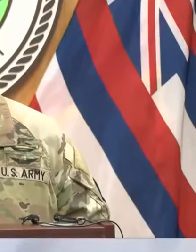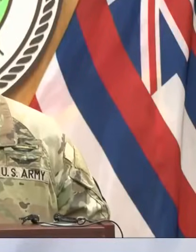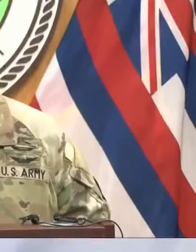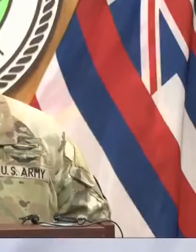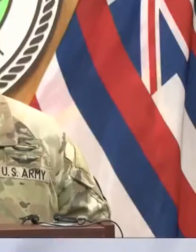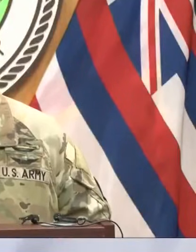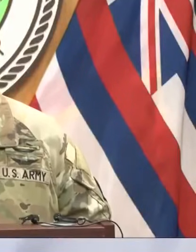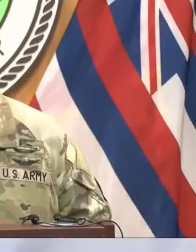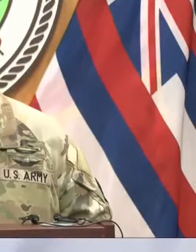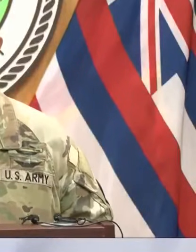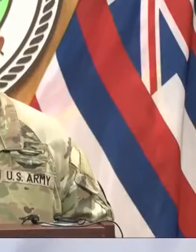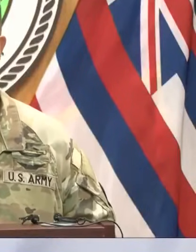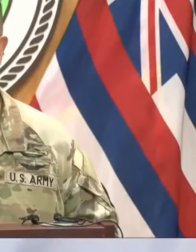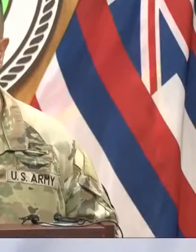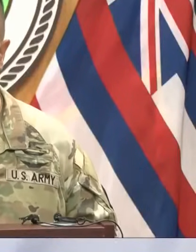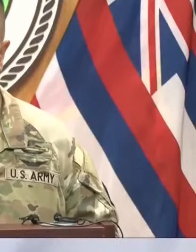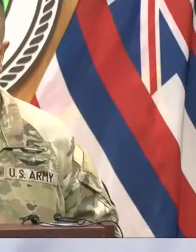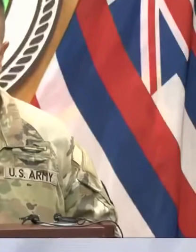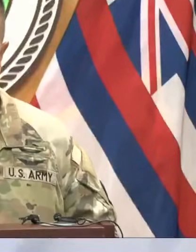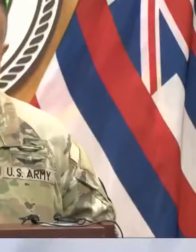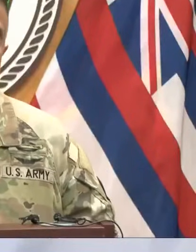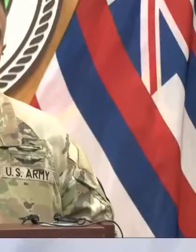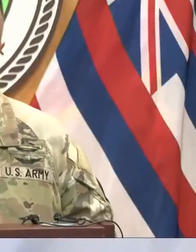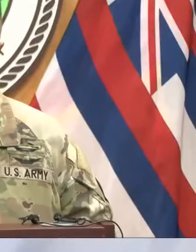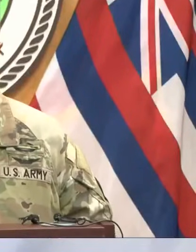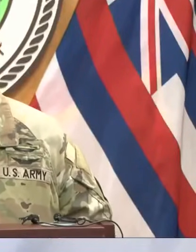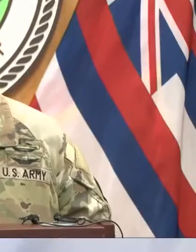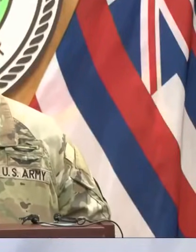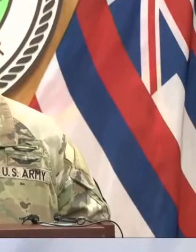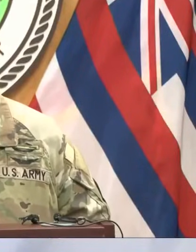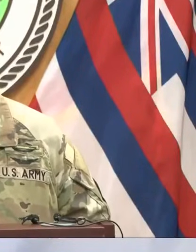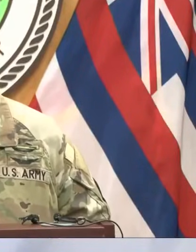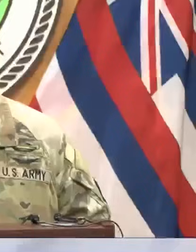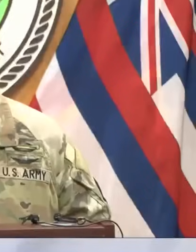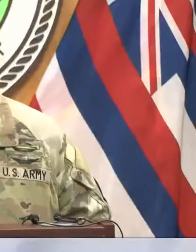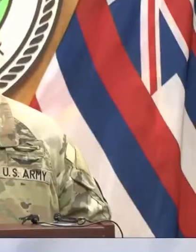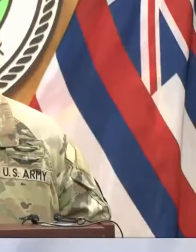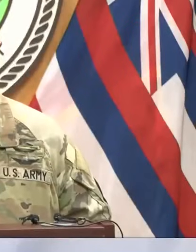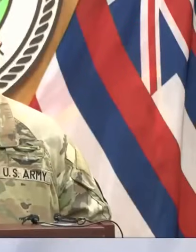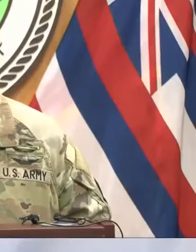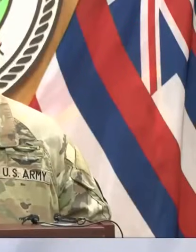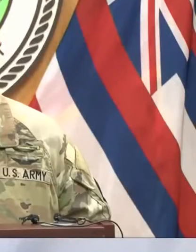from FEMA. And from from the federal government a ow administrator. Fenton to